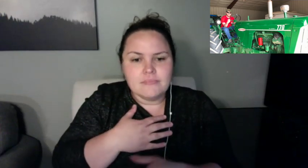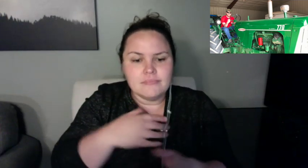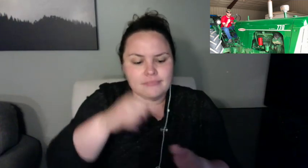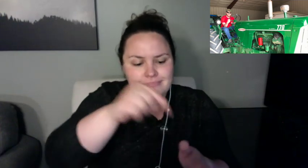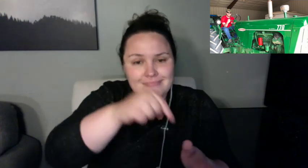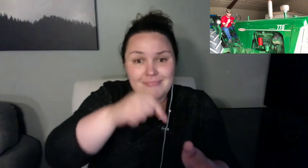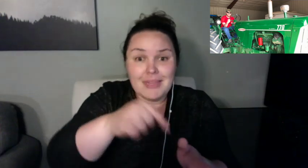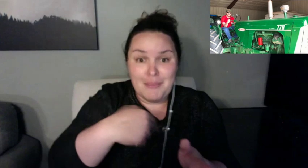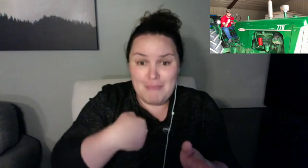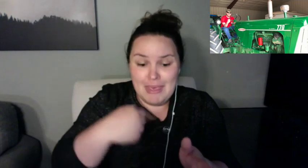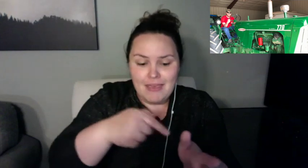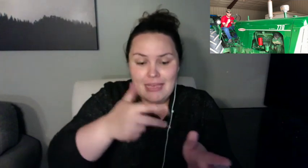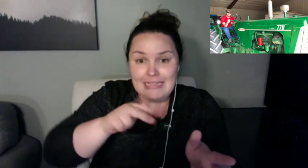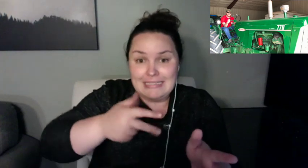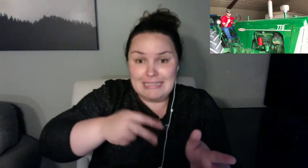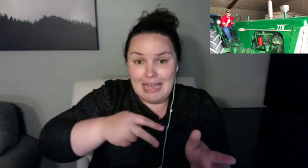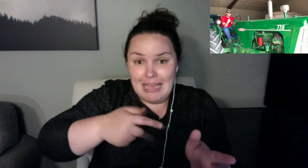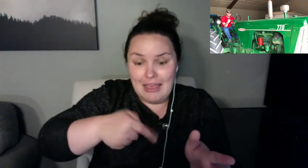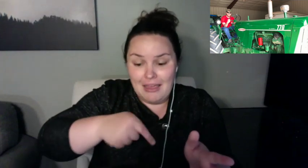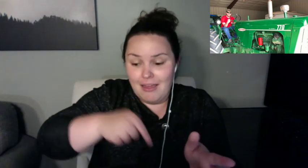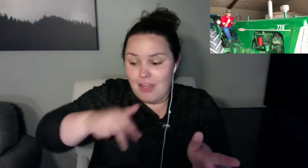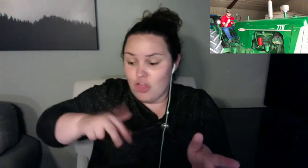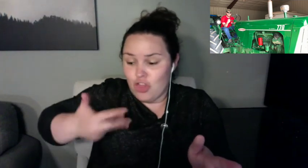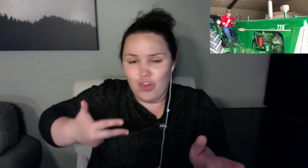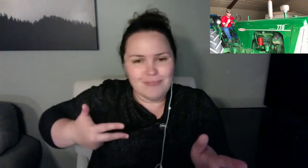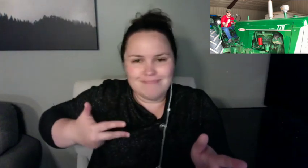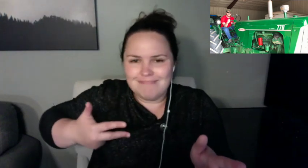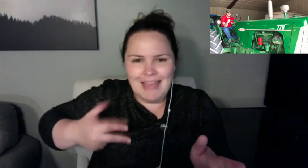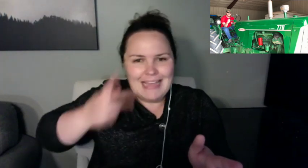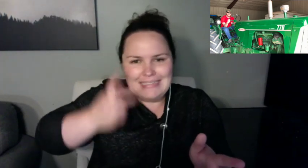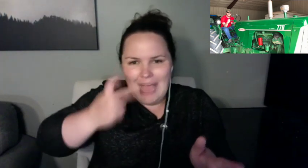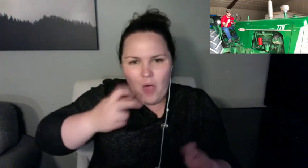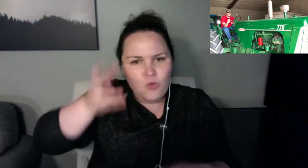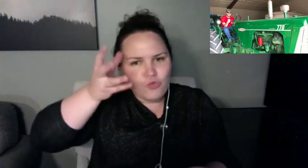it probably won't be grandpa. So thank you.